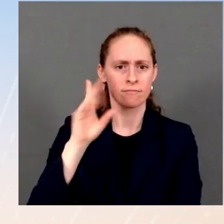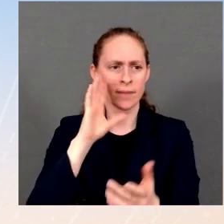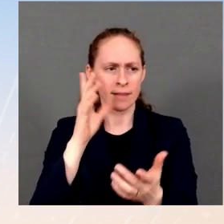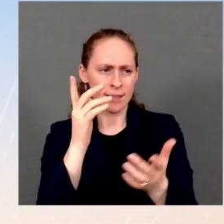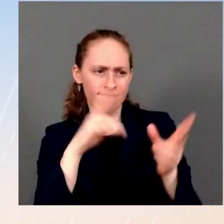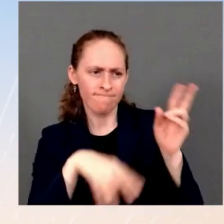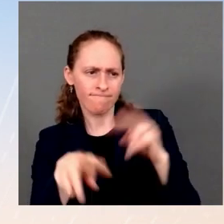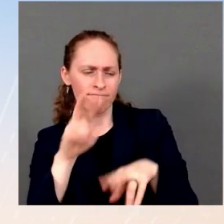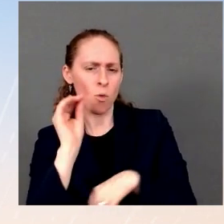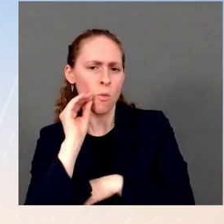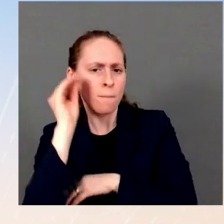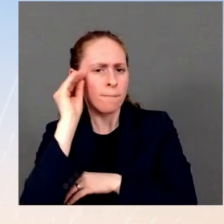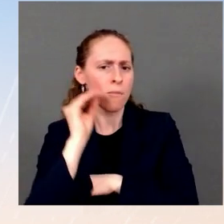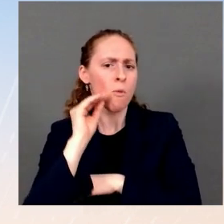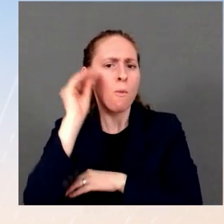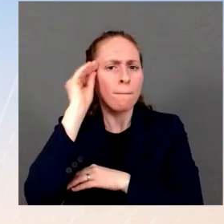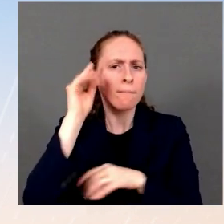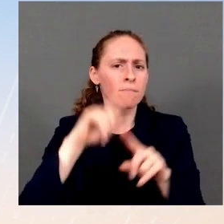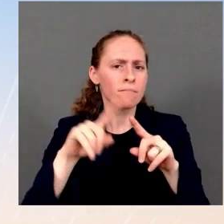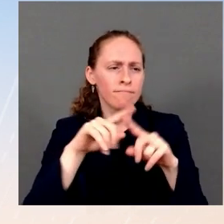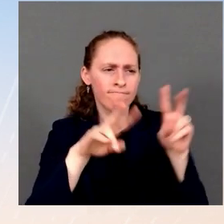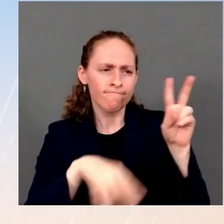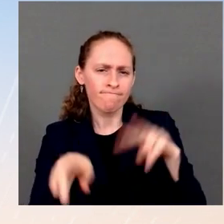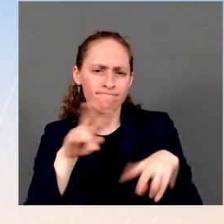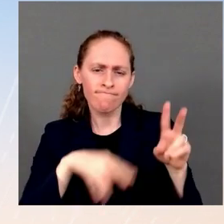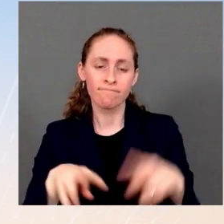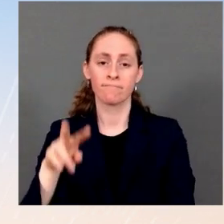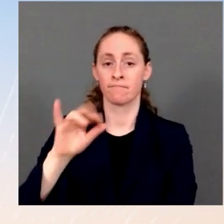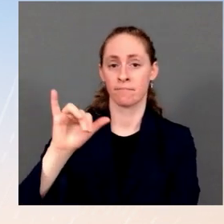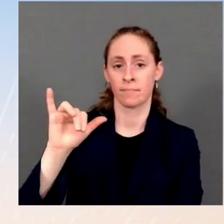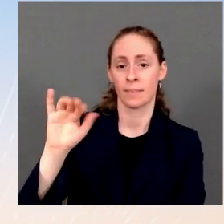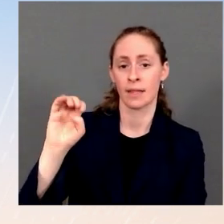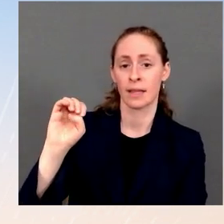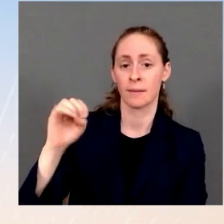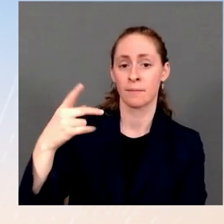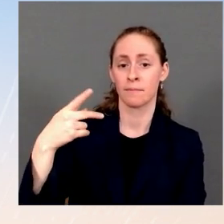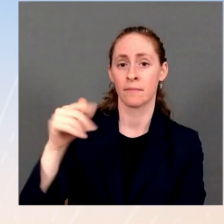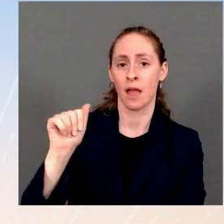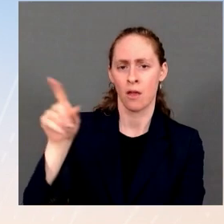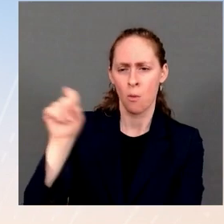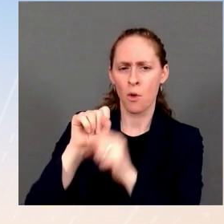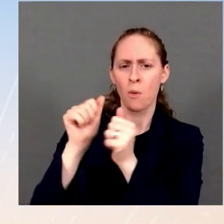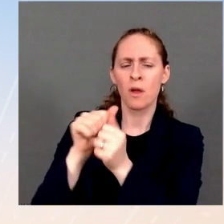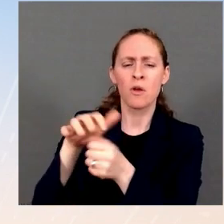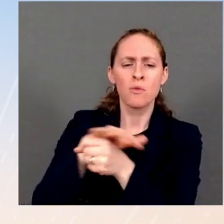but make sure that we do them in partnership with unions. Thanks to the leadership